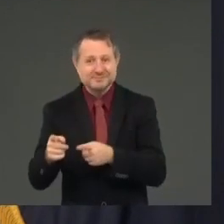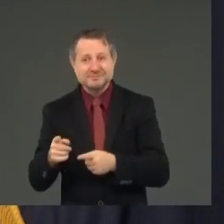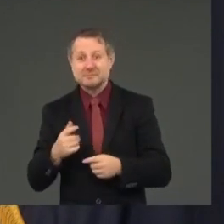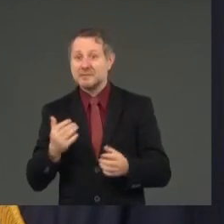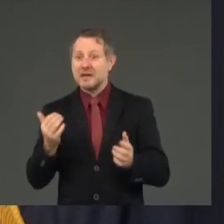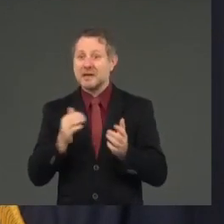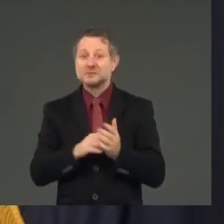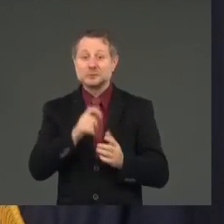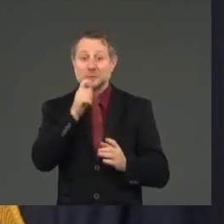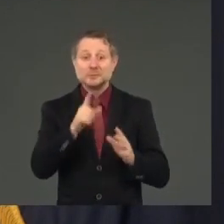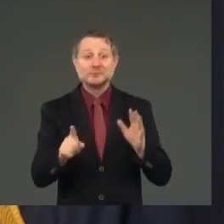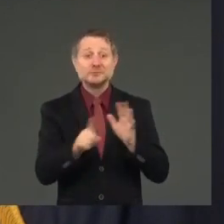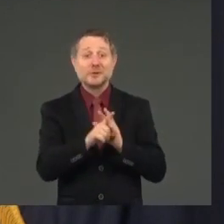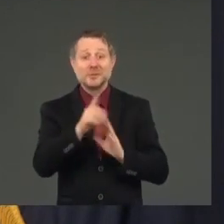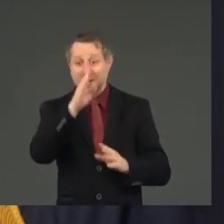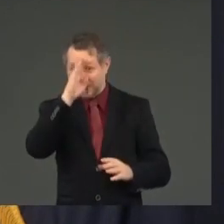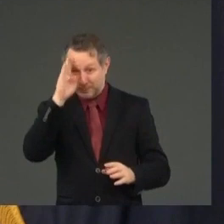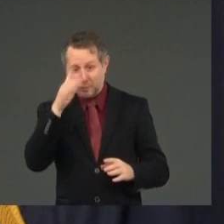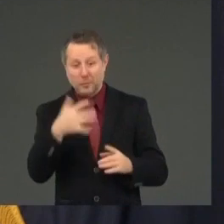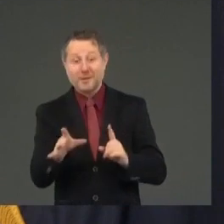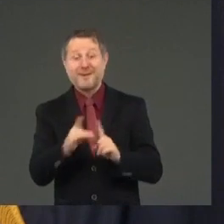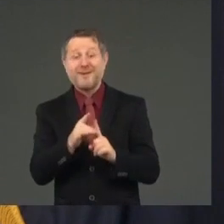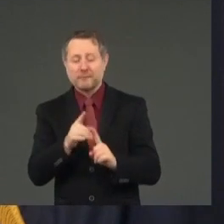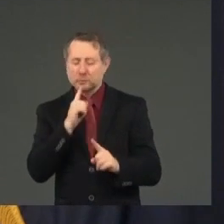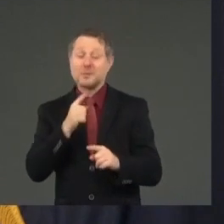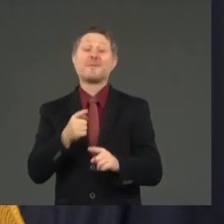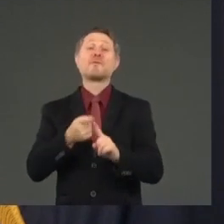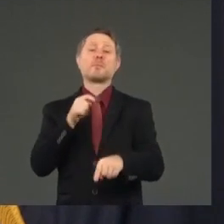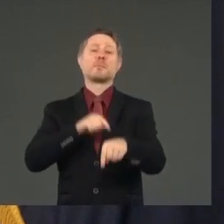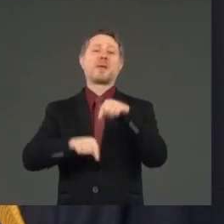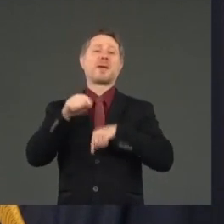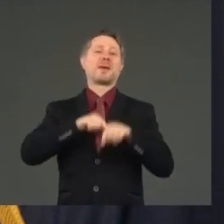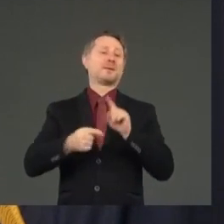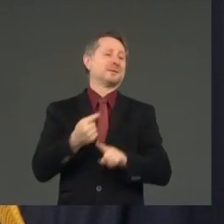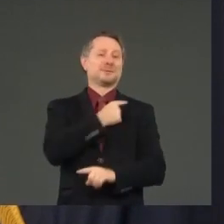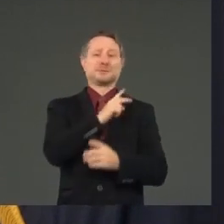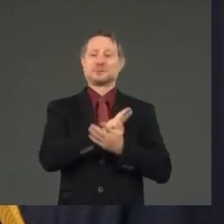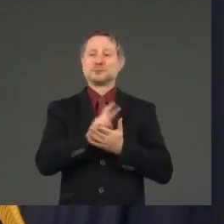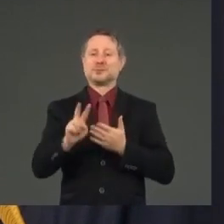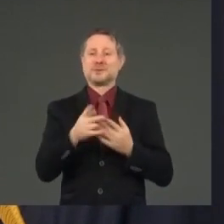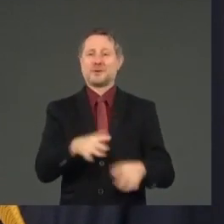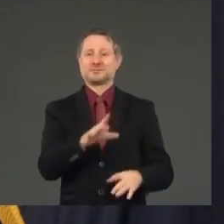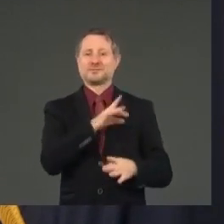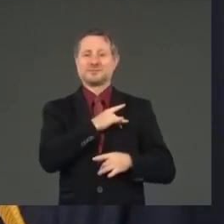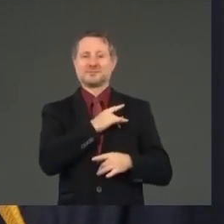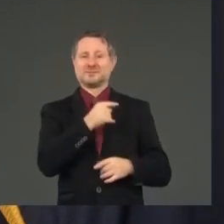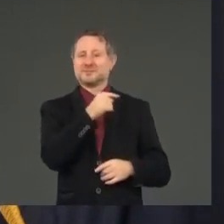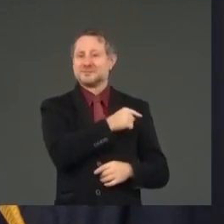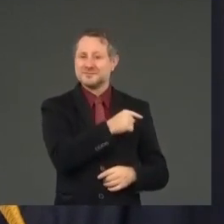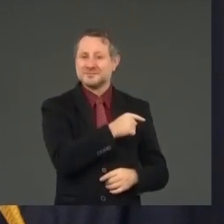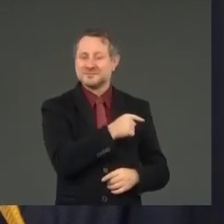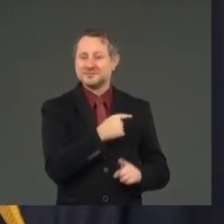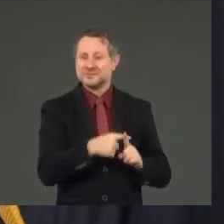INDICATORS BEFORE THE HOSPITALIZATION, BECAUSE THEIR POINT IS, HOSPITALIZATION,